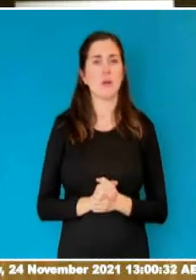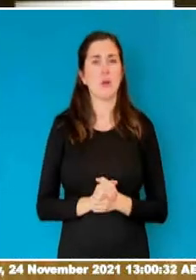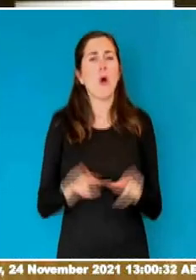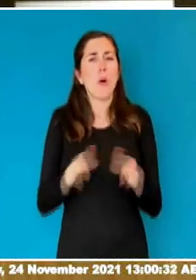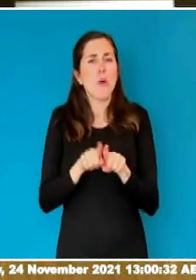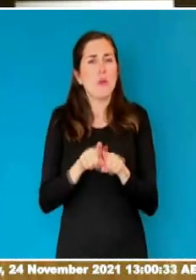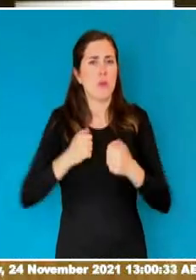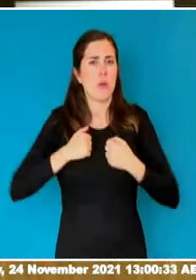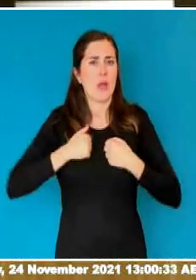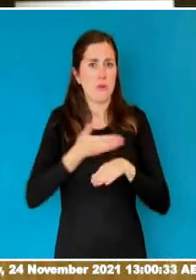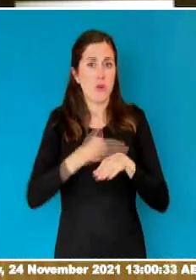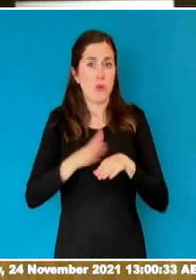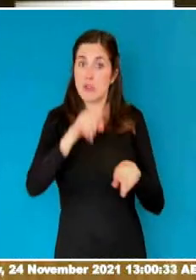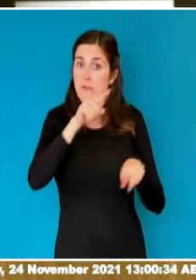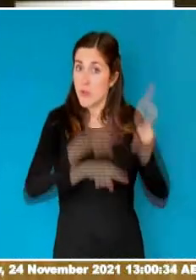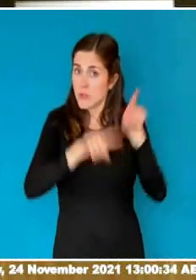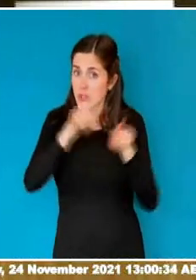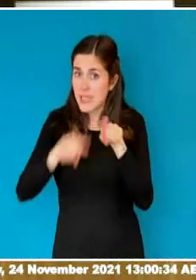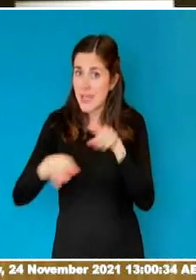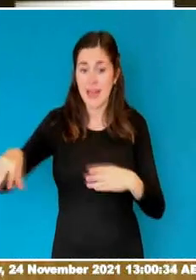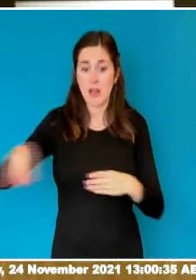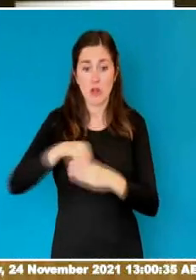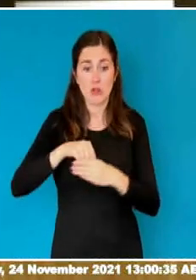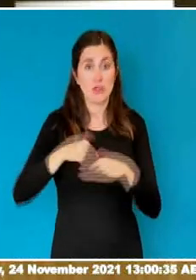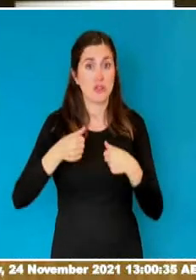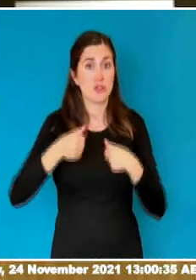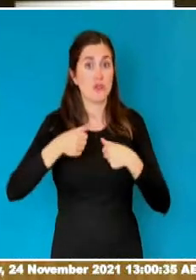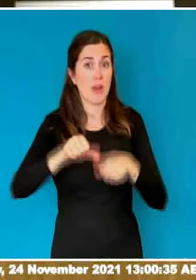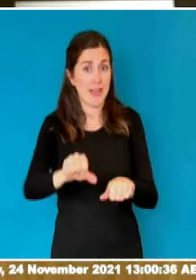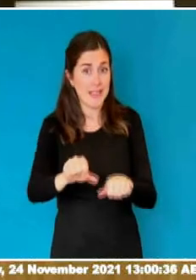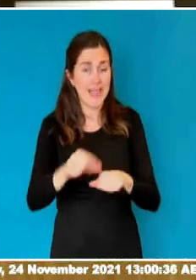inclusion strategy, we have said this should not be purely HR driven.